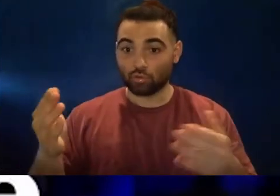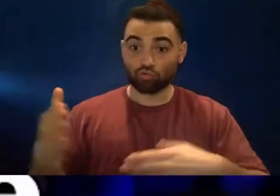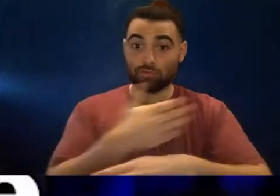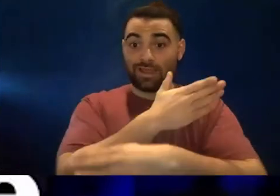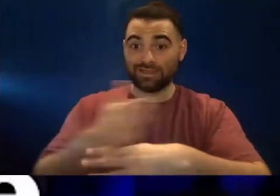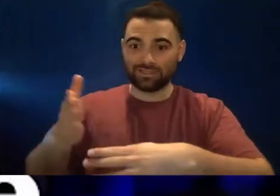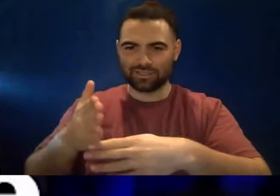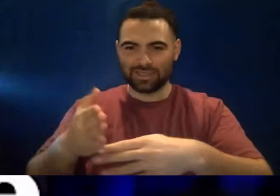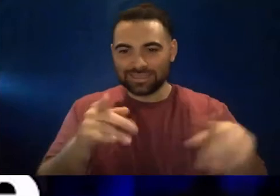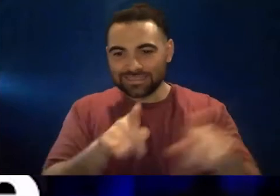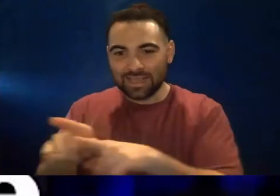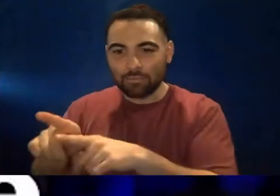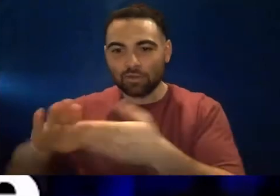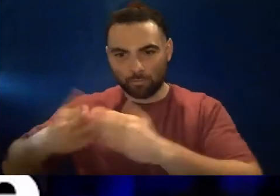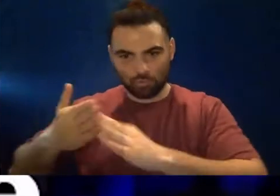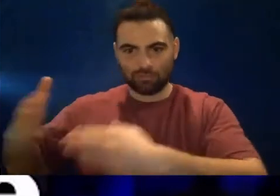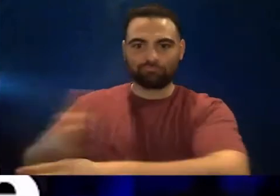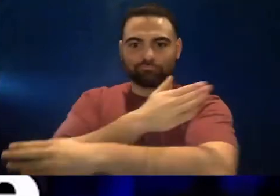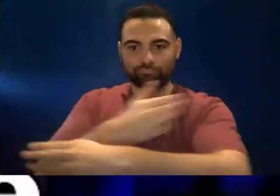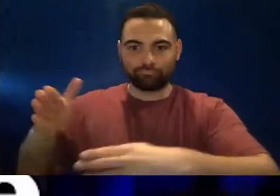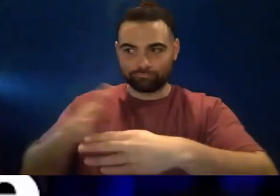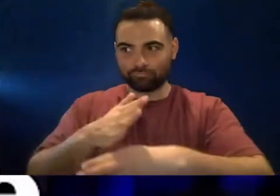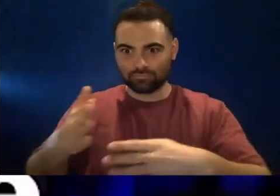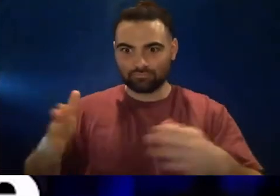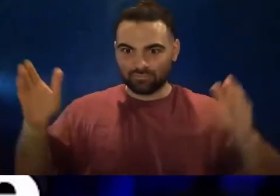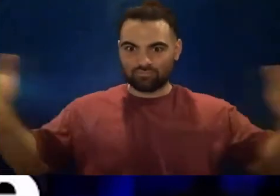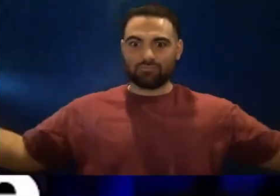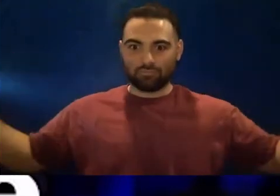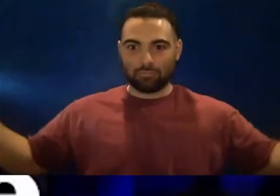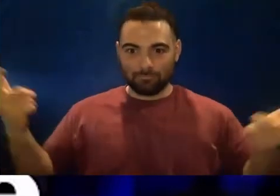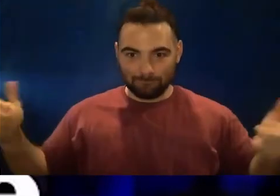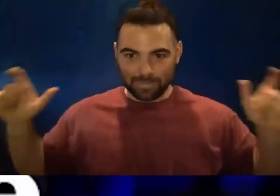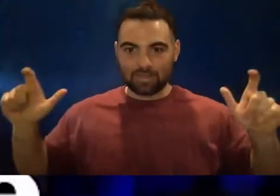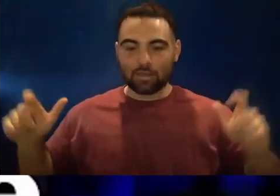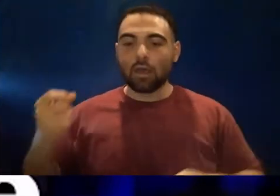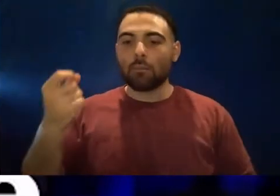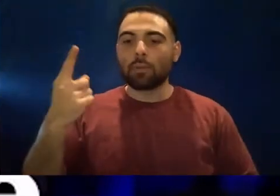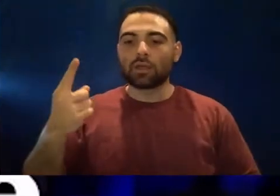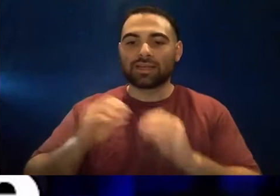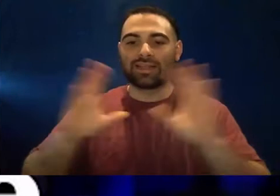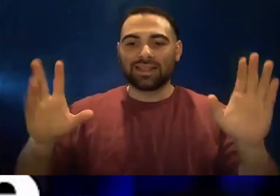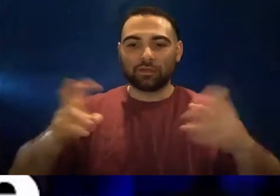and the range of issues matches that. But the most visible issues in transportation